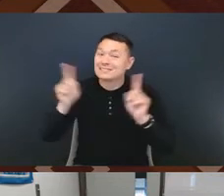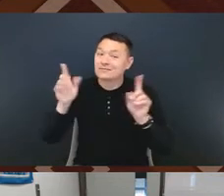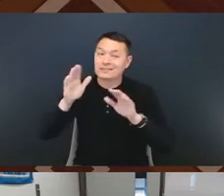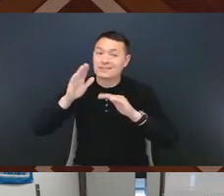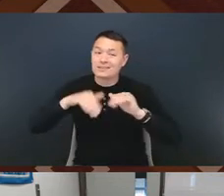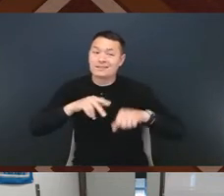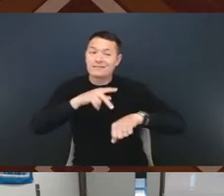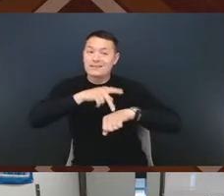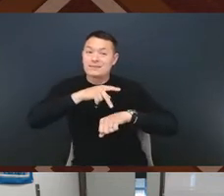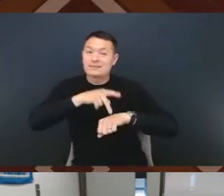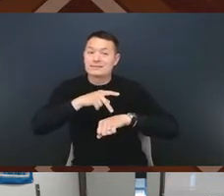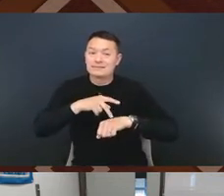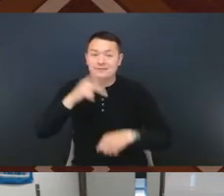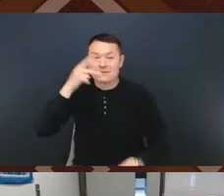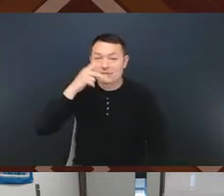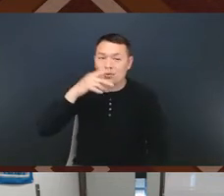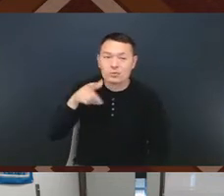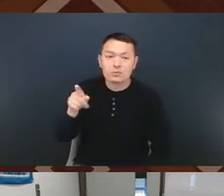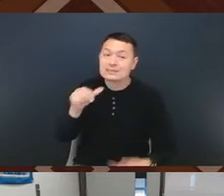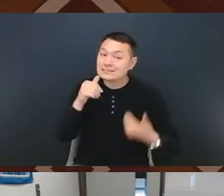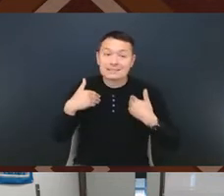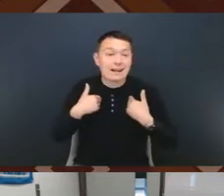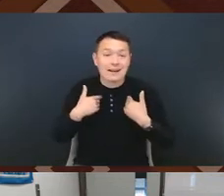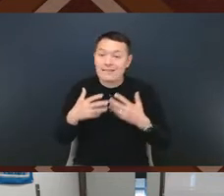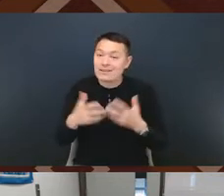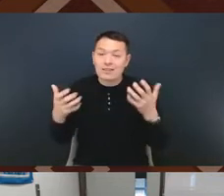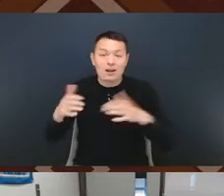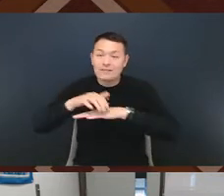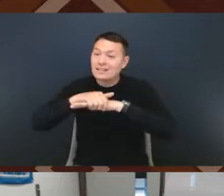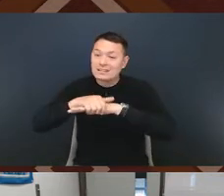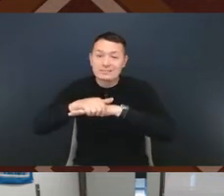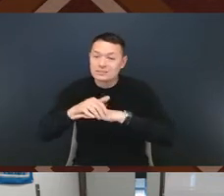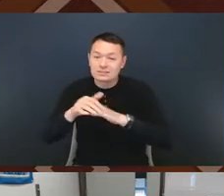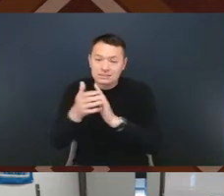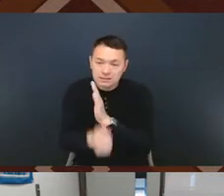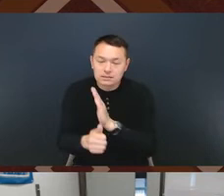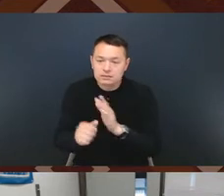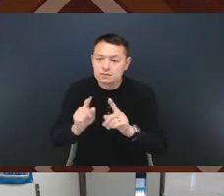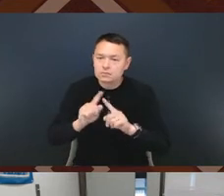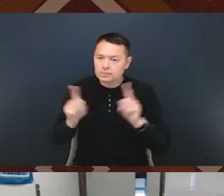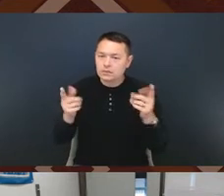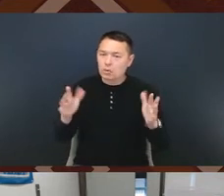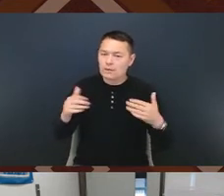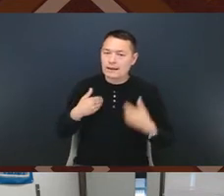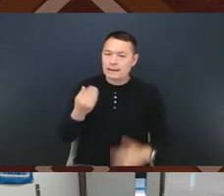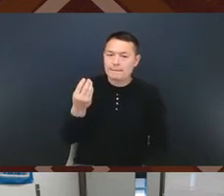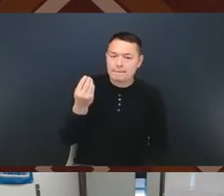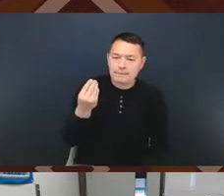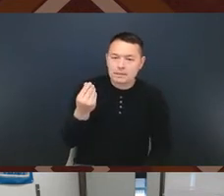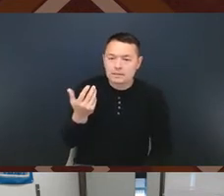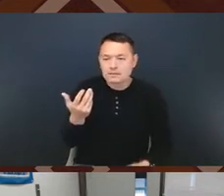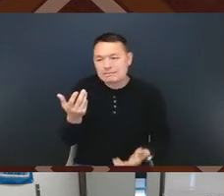They didn't have much English skills. And so if they had money, let's say they were doctors or brokers